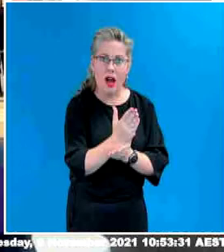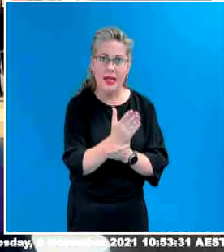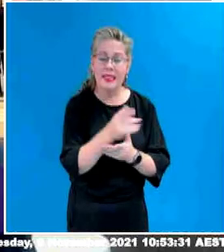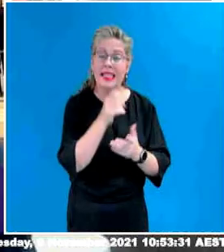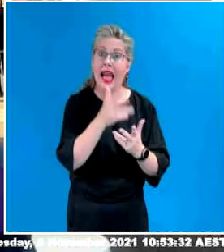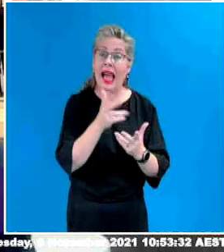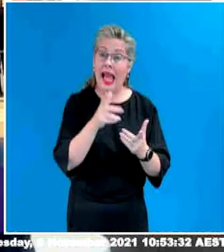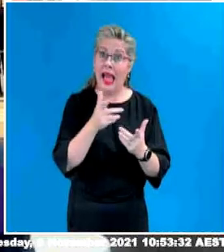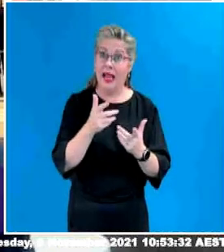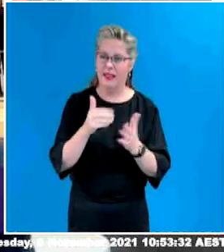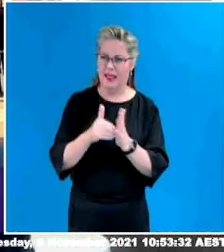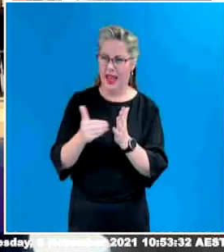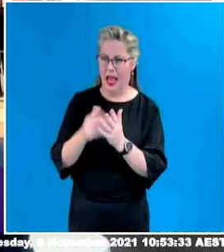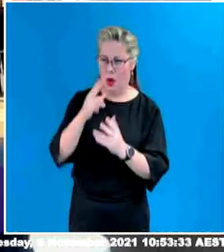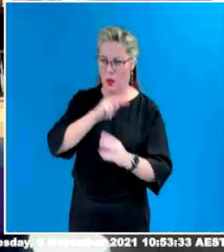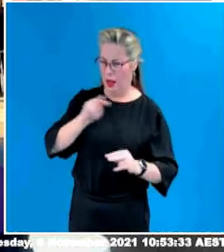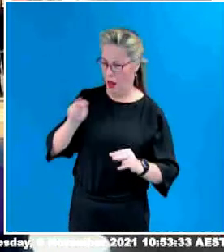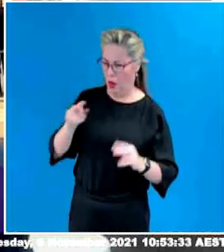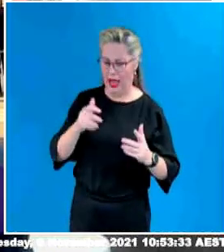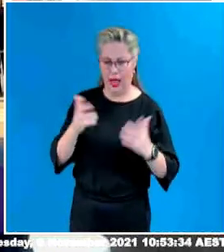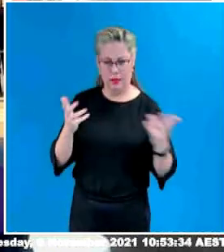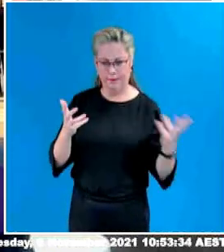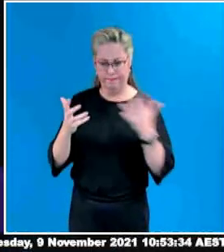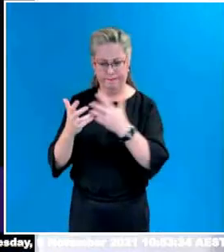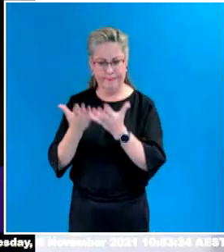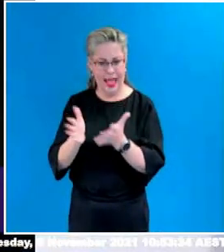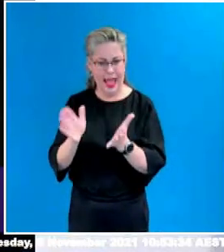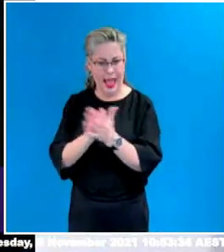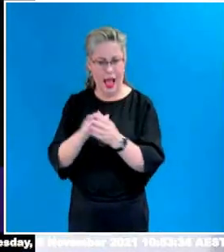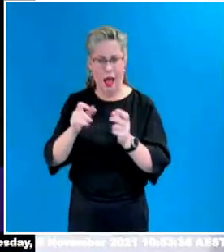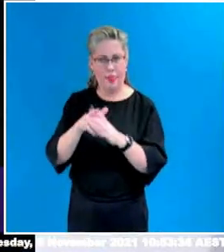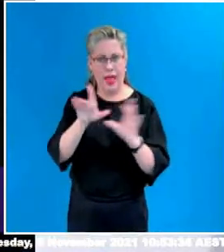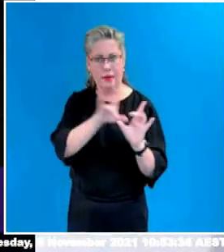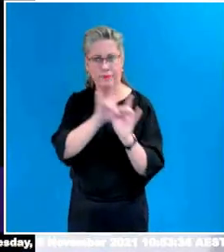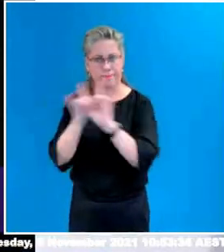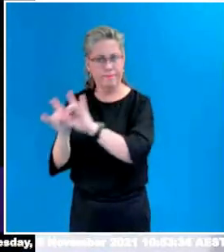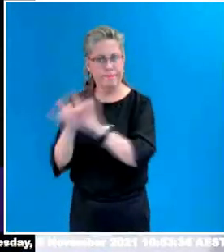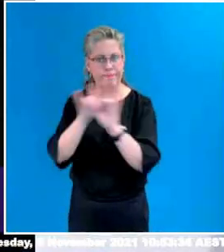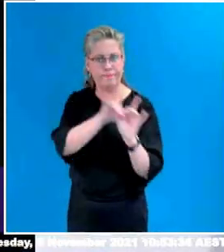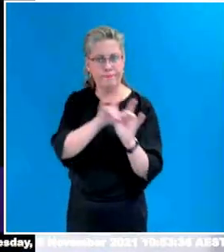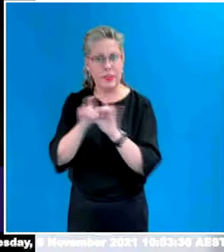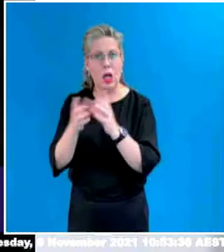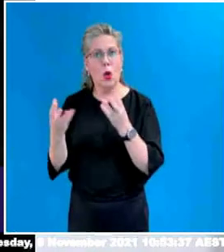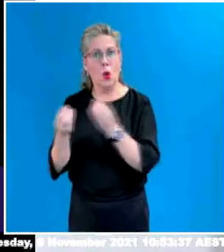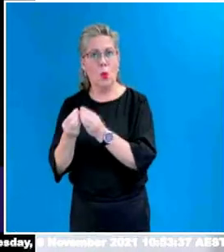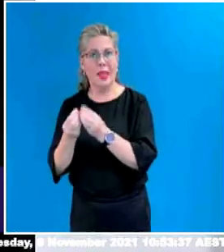That's what I want to ask Professor Nolan about. Professor Nolan, can I start with you.